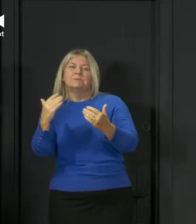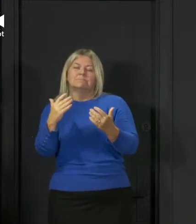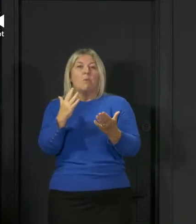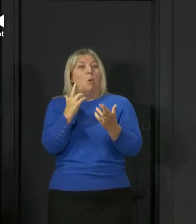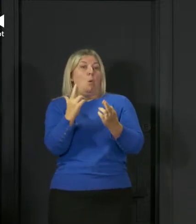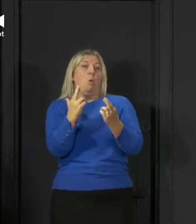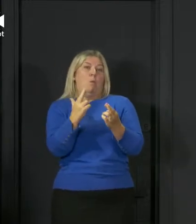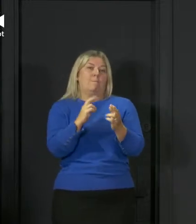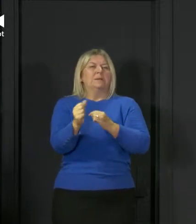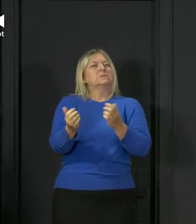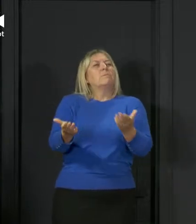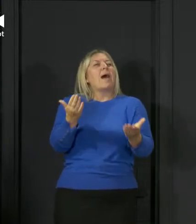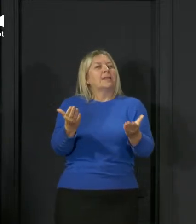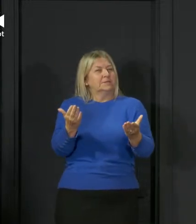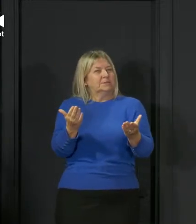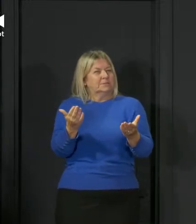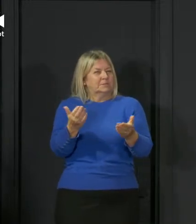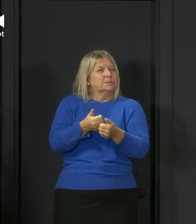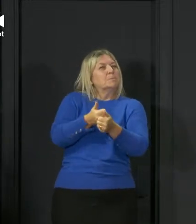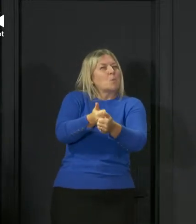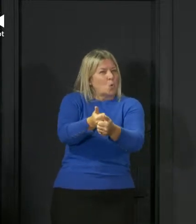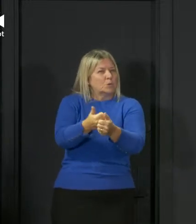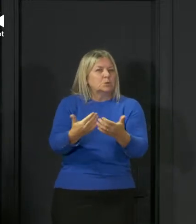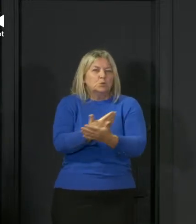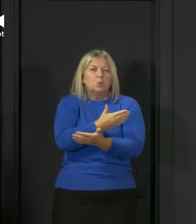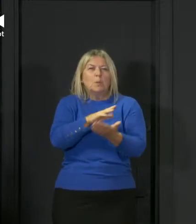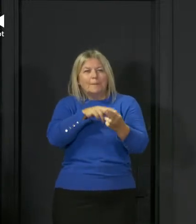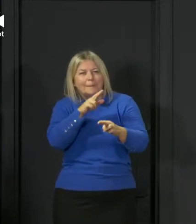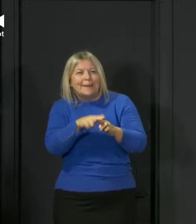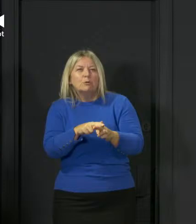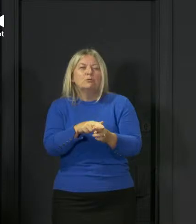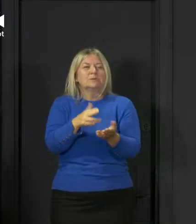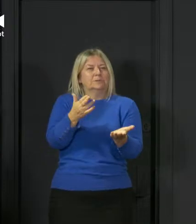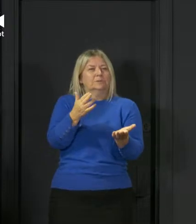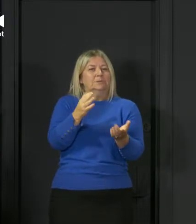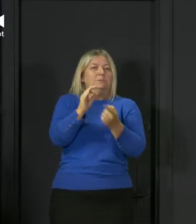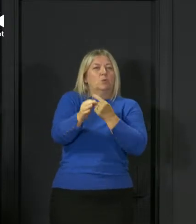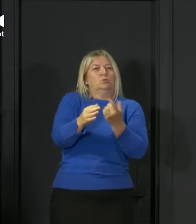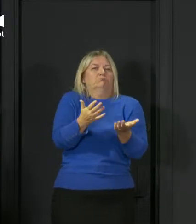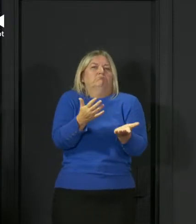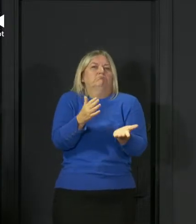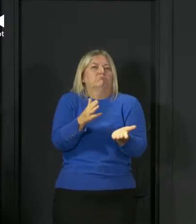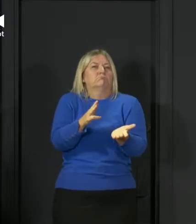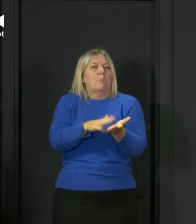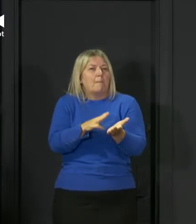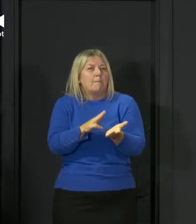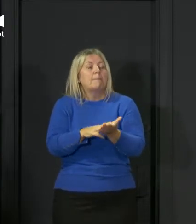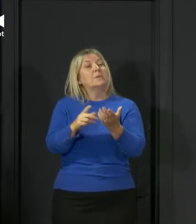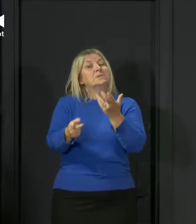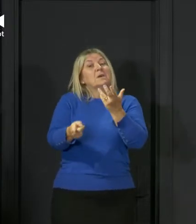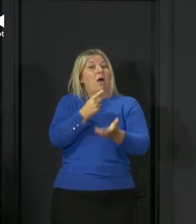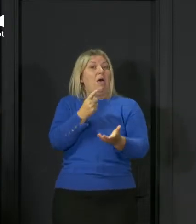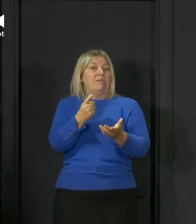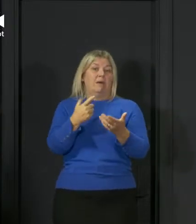the wellbeing of new parents and in particular supporting perinatal mental health - while also